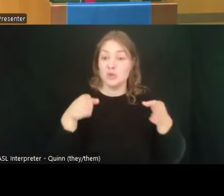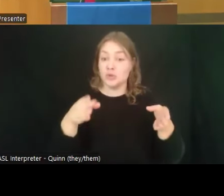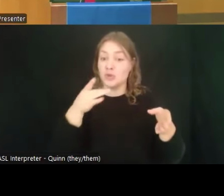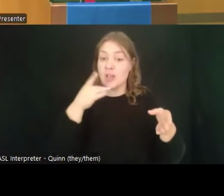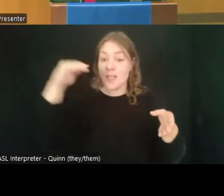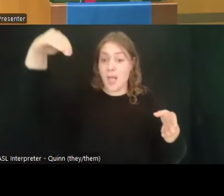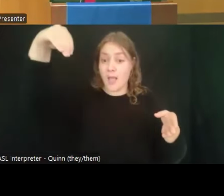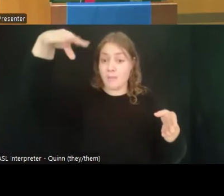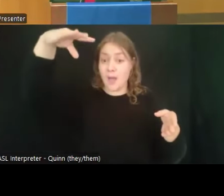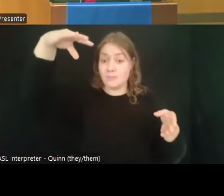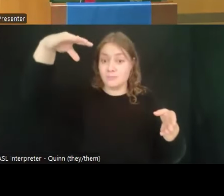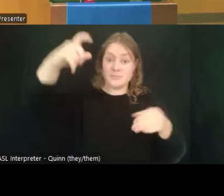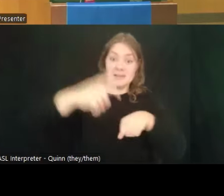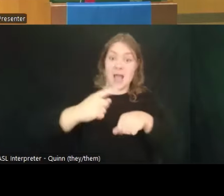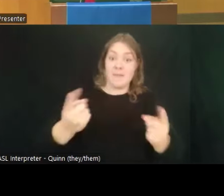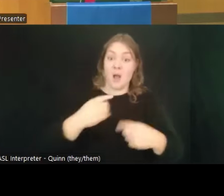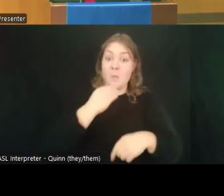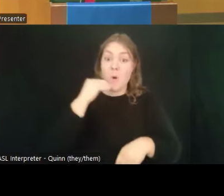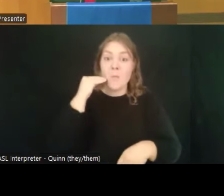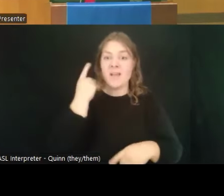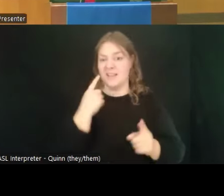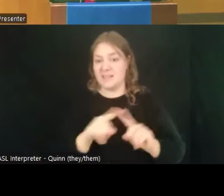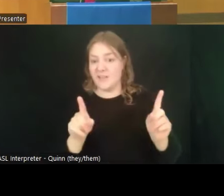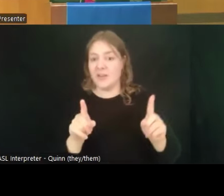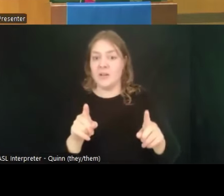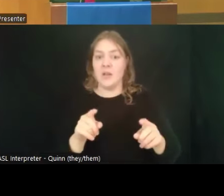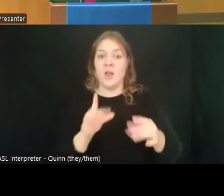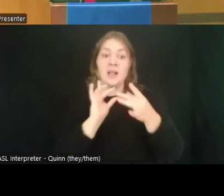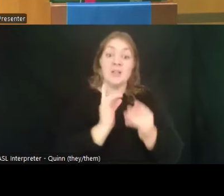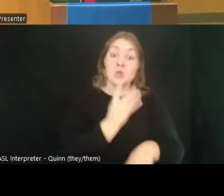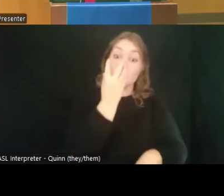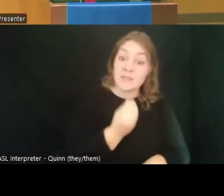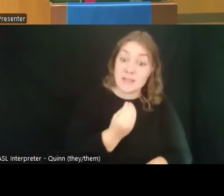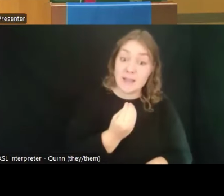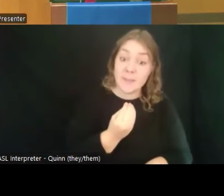very different so when it comes to sleep we may have to listen to the family and hear what their